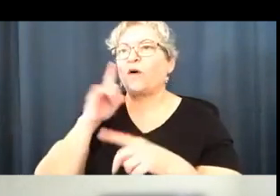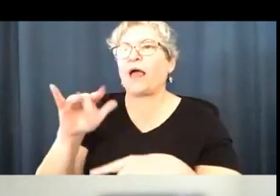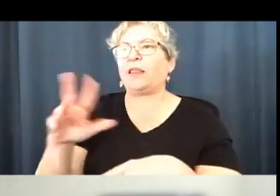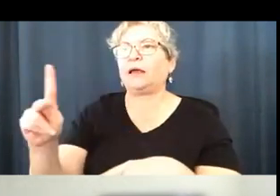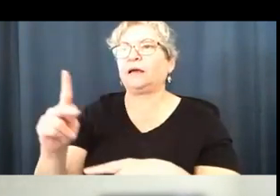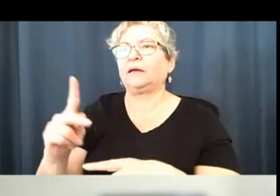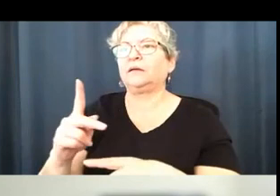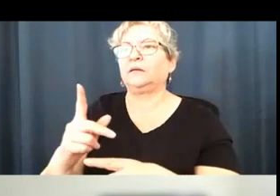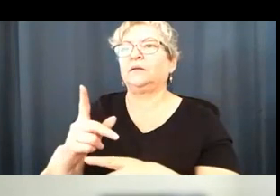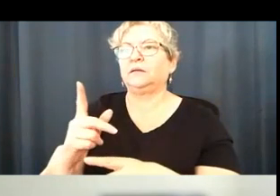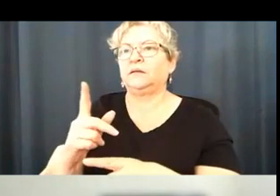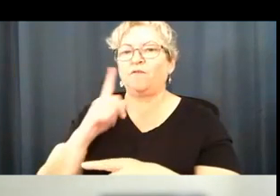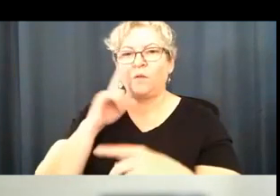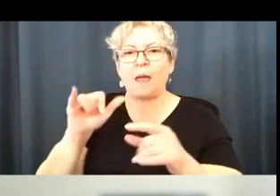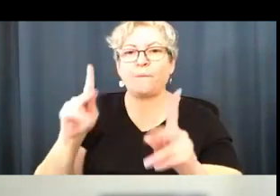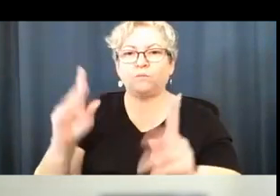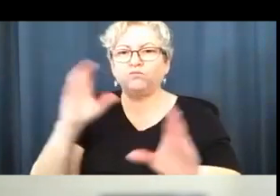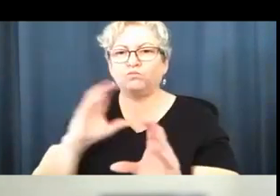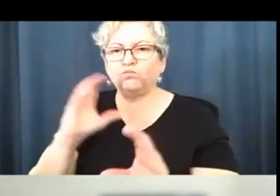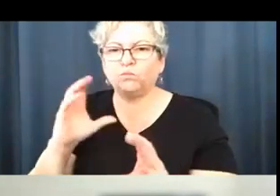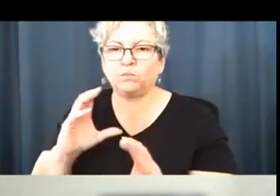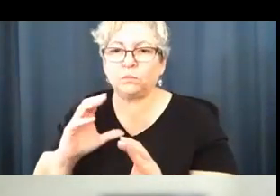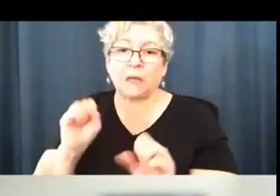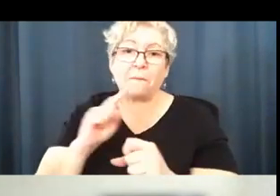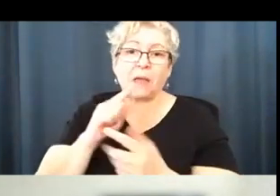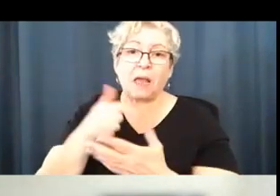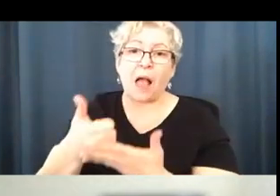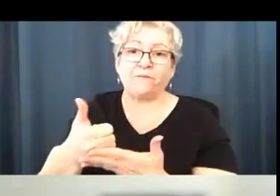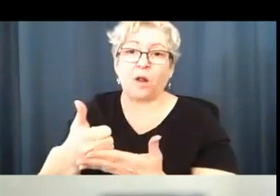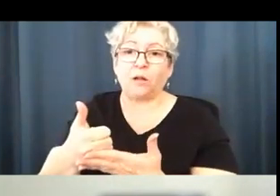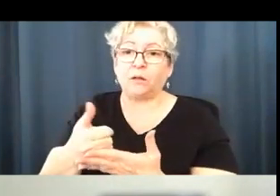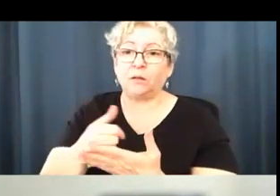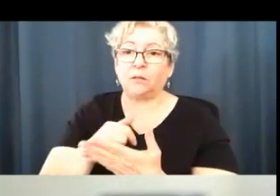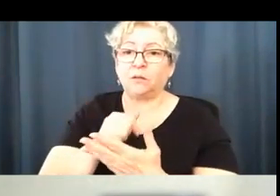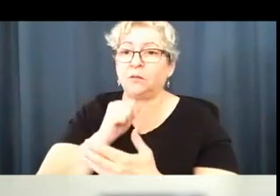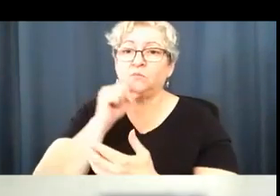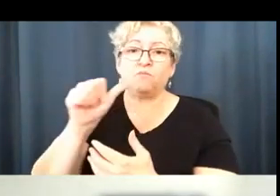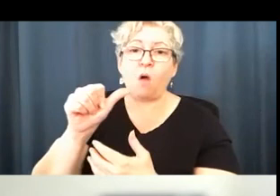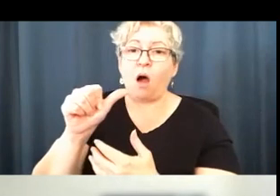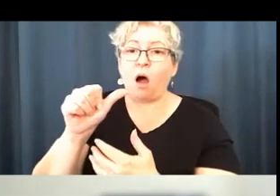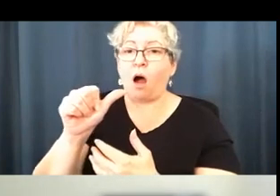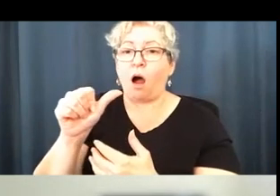is something that person's looking for can be helpful. That's not a, nothing that we would require you to do,